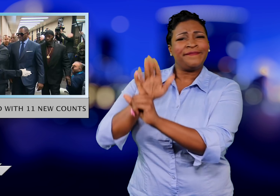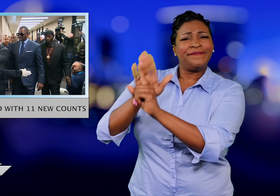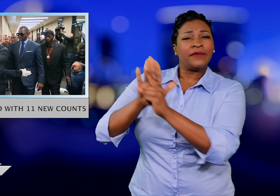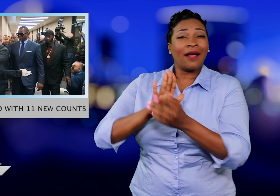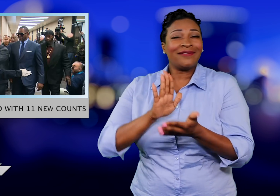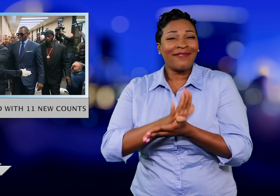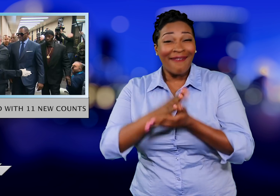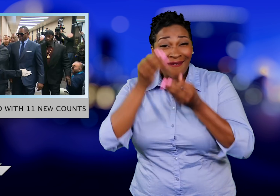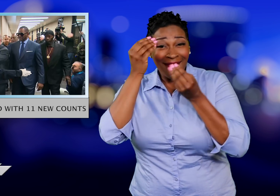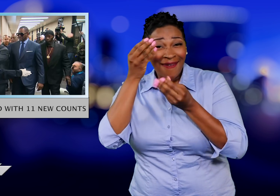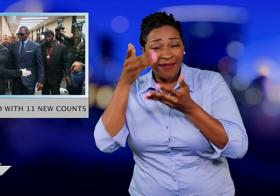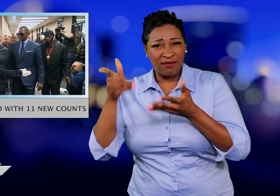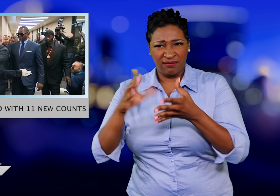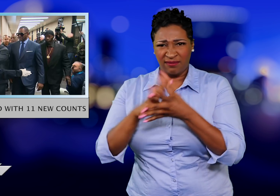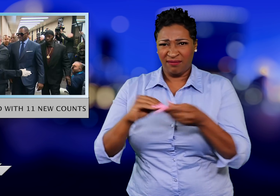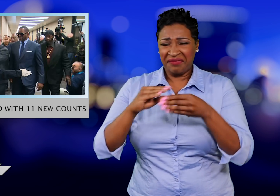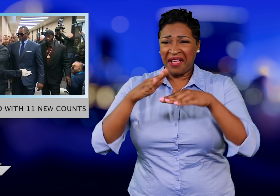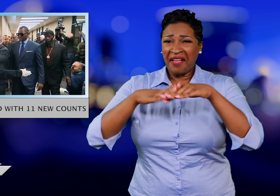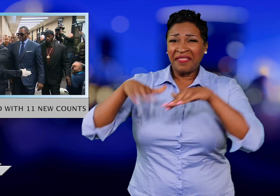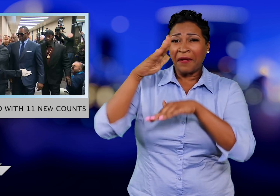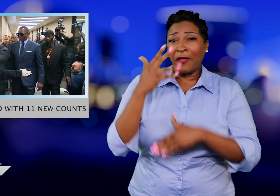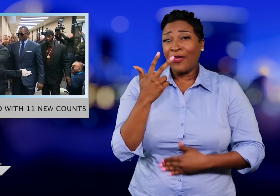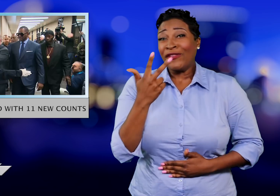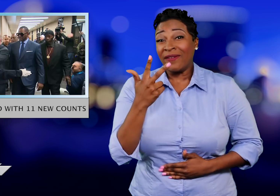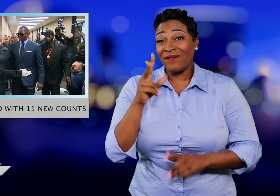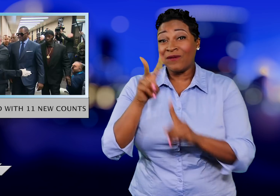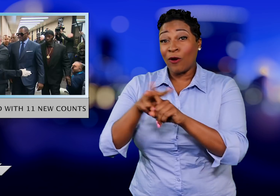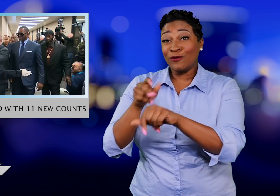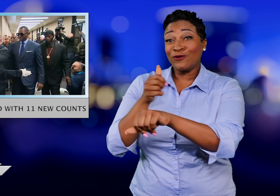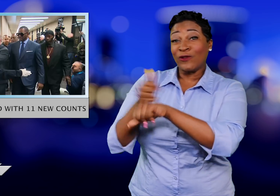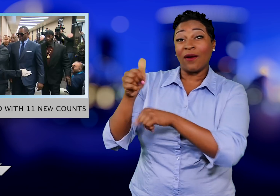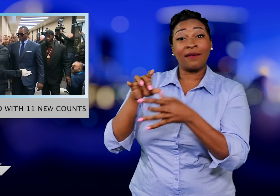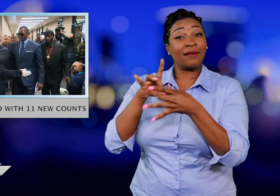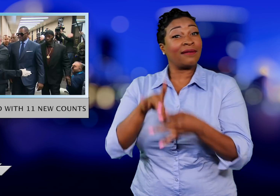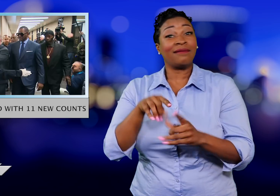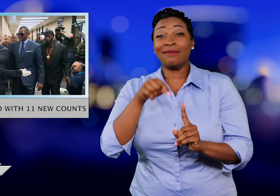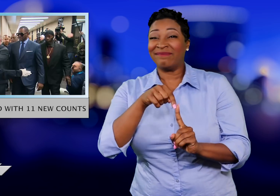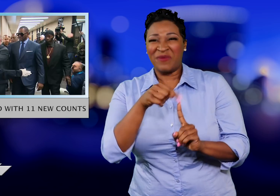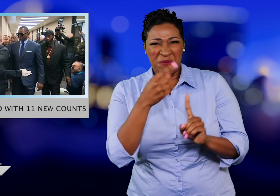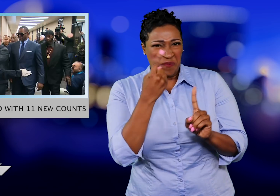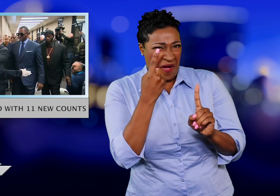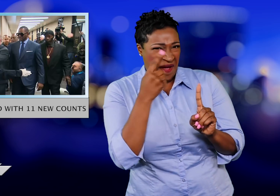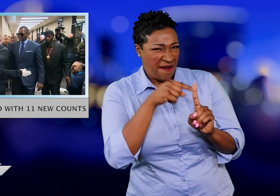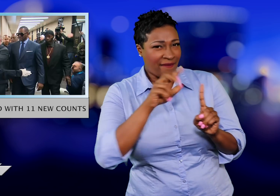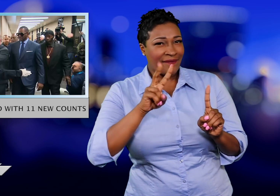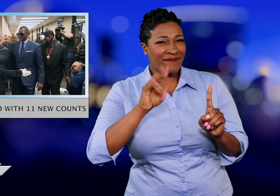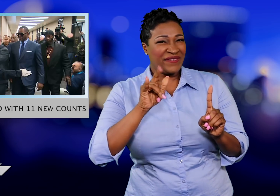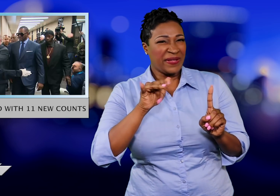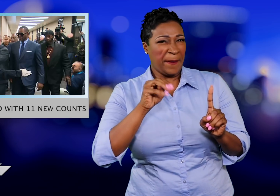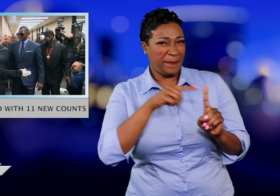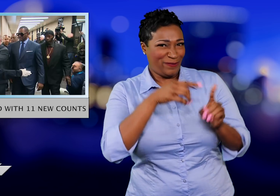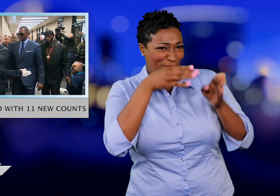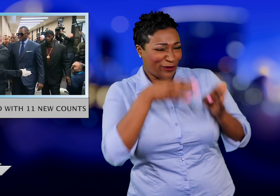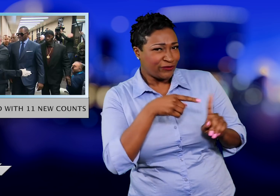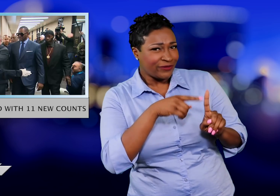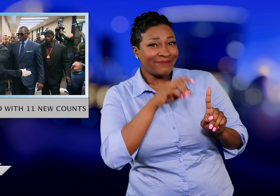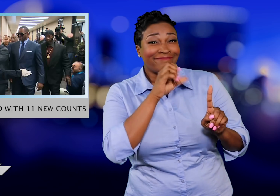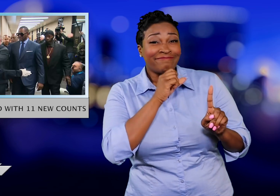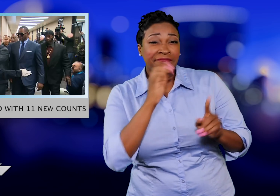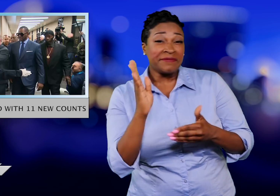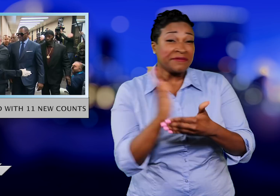According to the document, at least three of the charges relate to a victim between